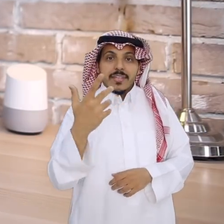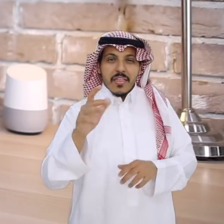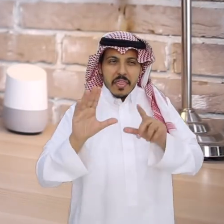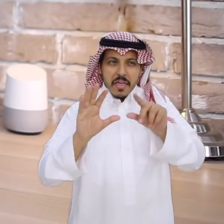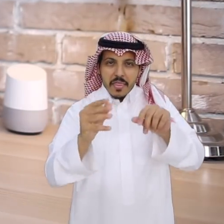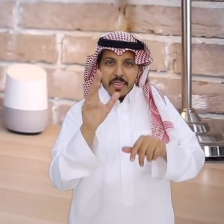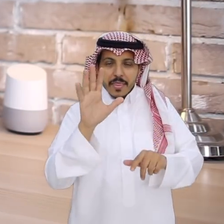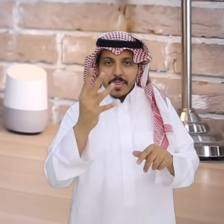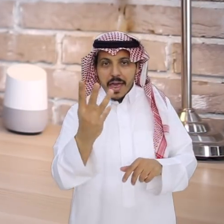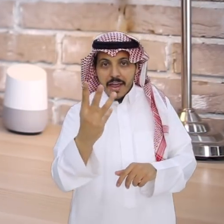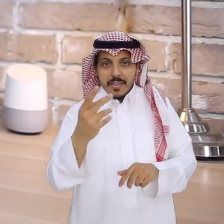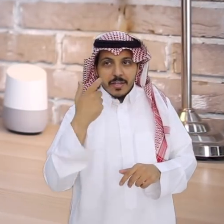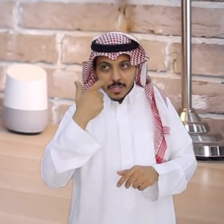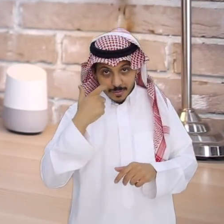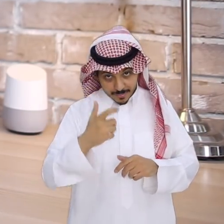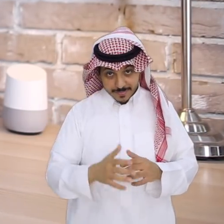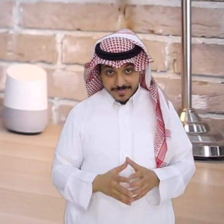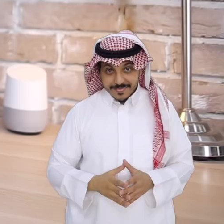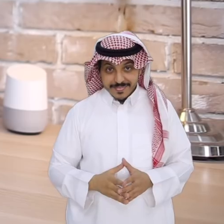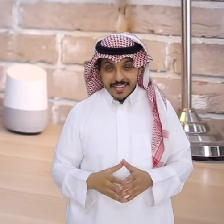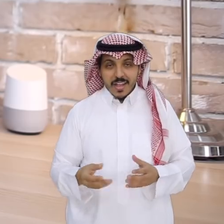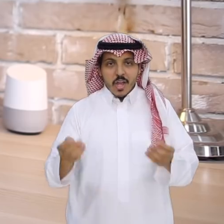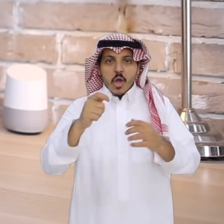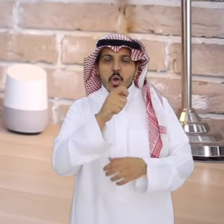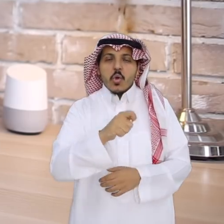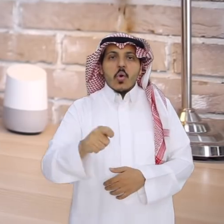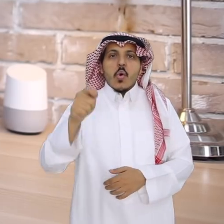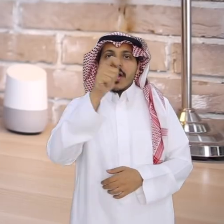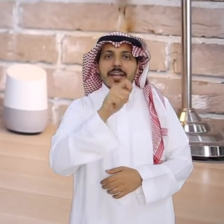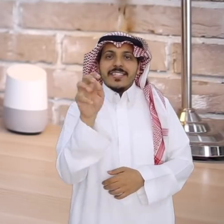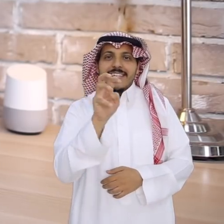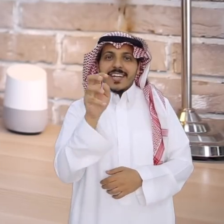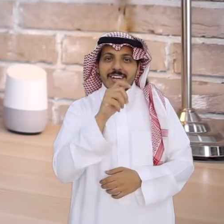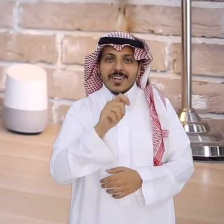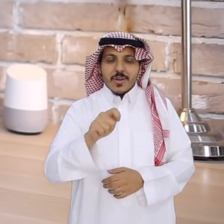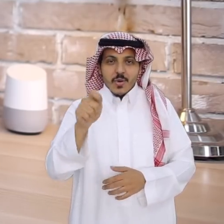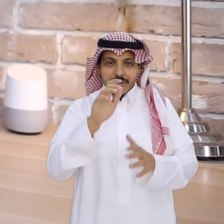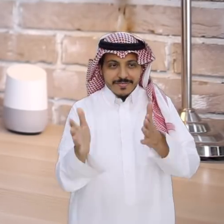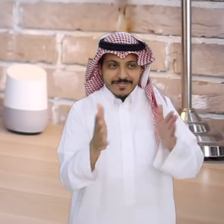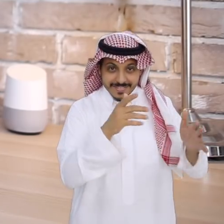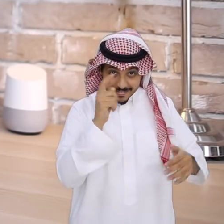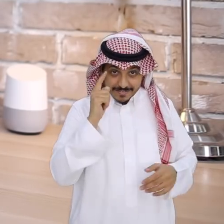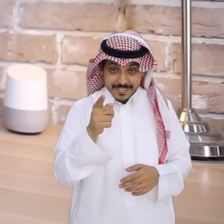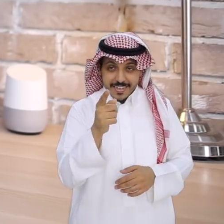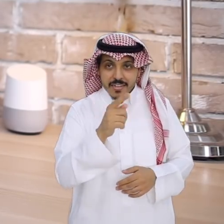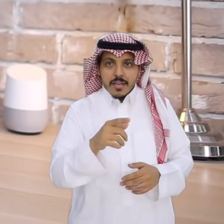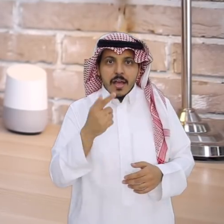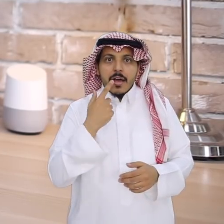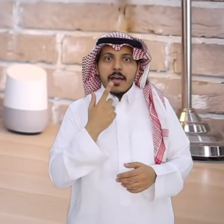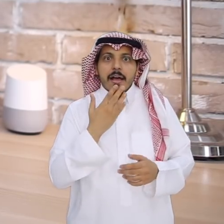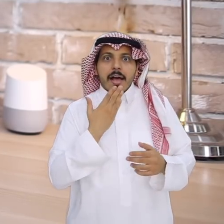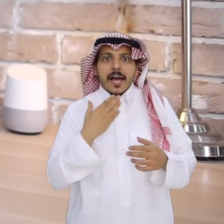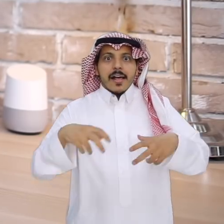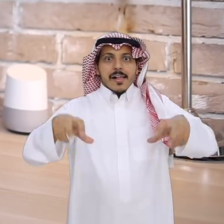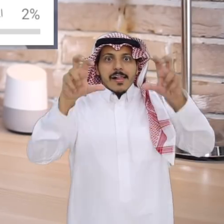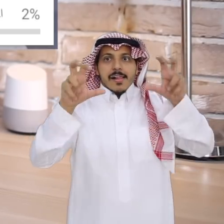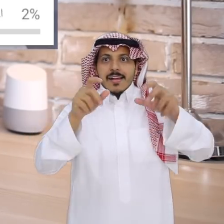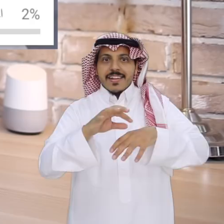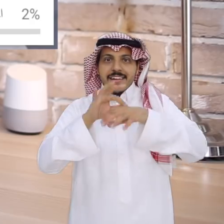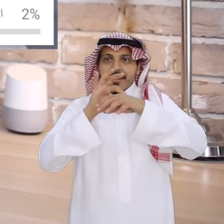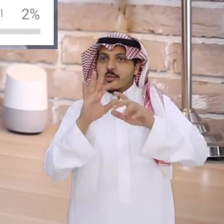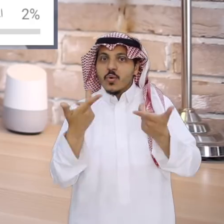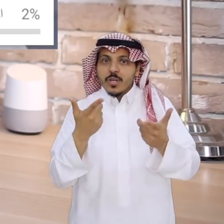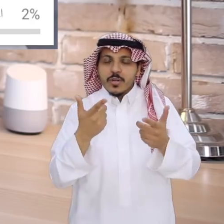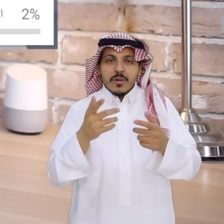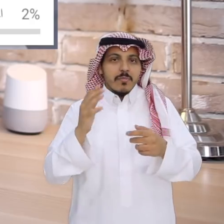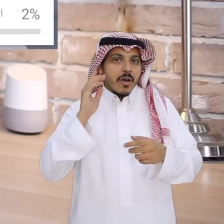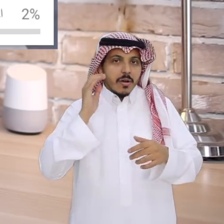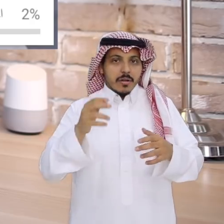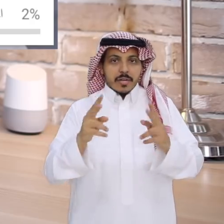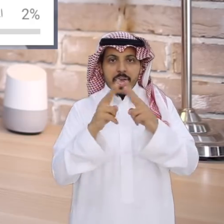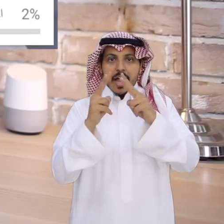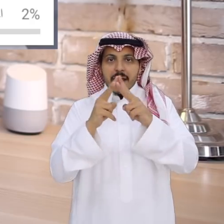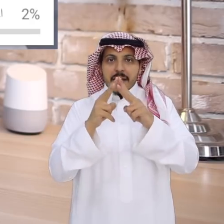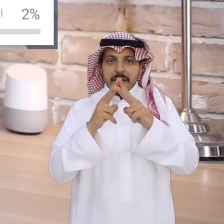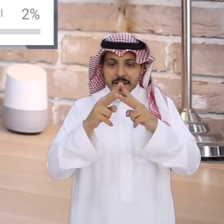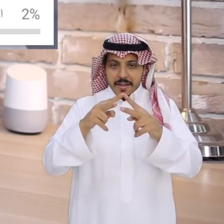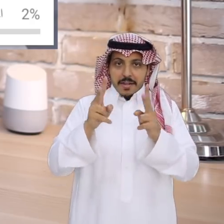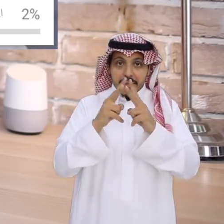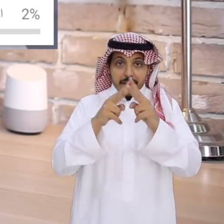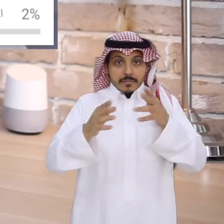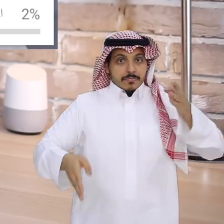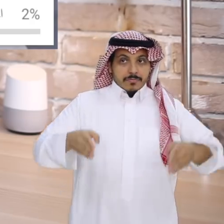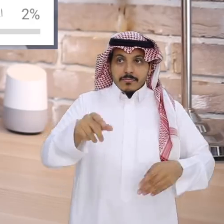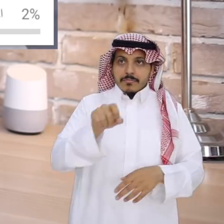Let's discuss last episodes votes. Most of you voted for robots making calls, and indeed, it is one of the best things that happened in Googl IO